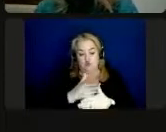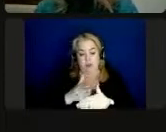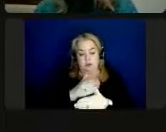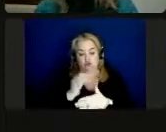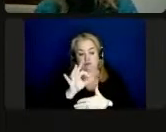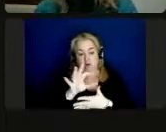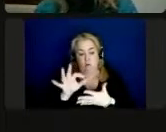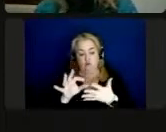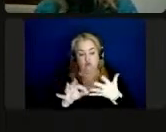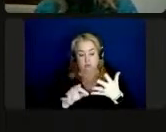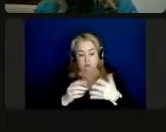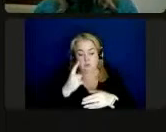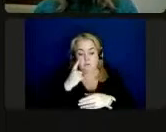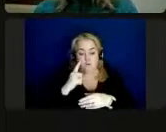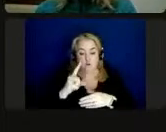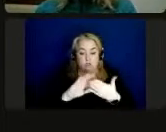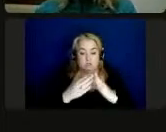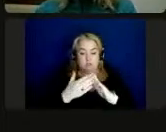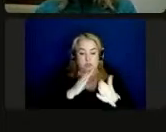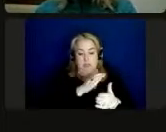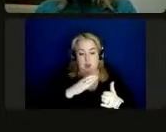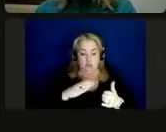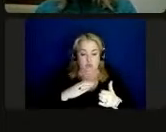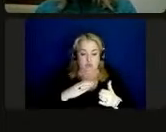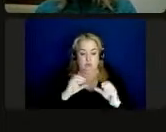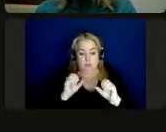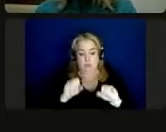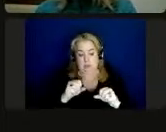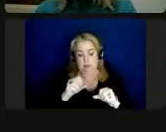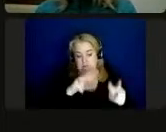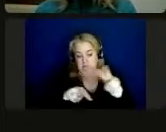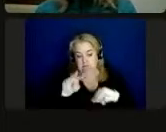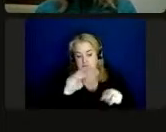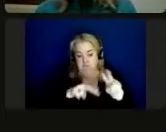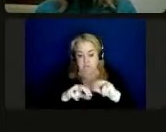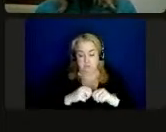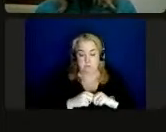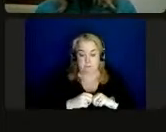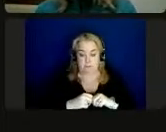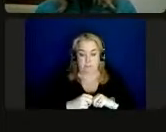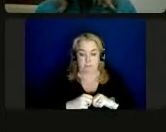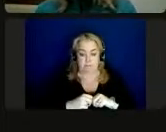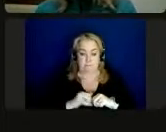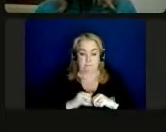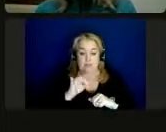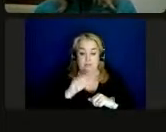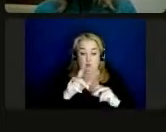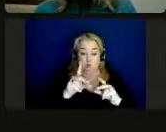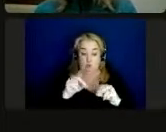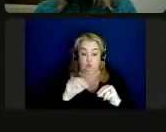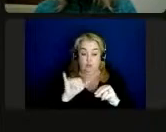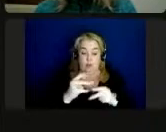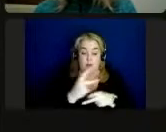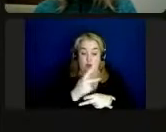THAT AT 1 2 5 6 OF ENGLAND. YES.